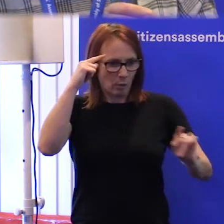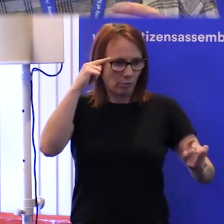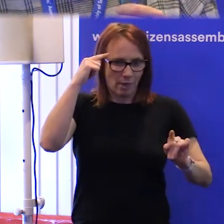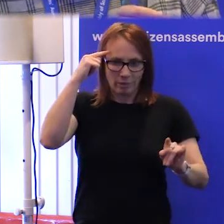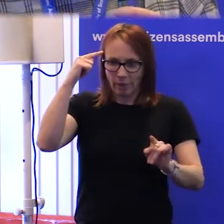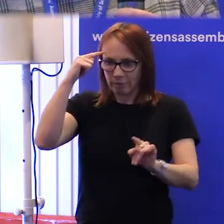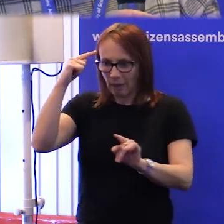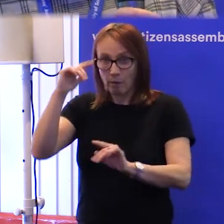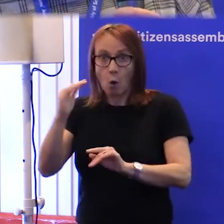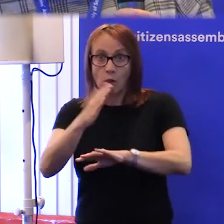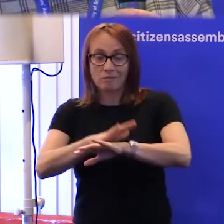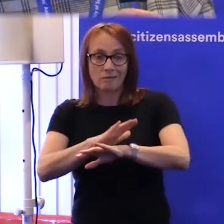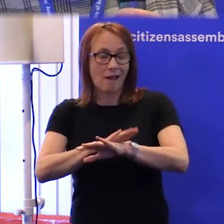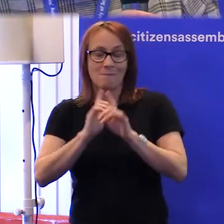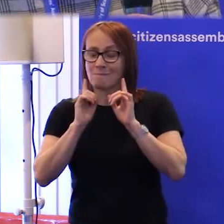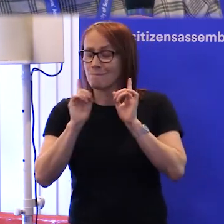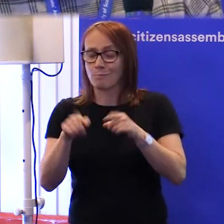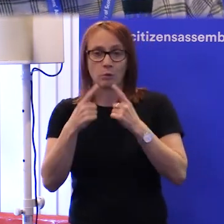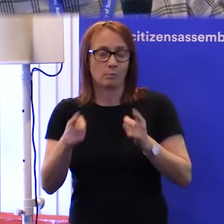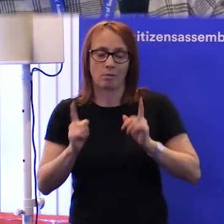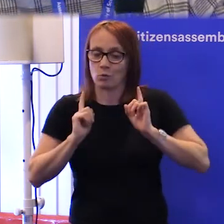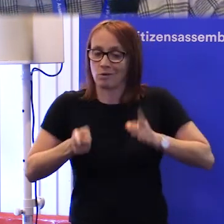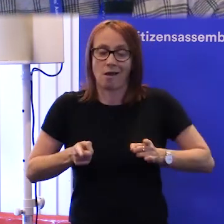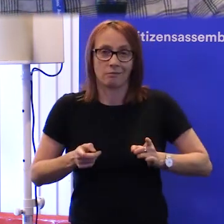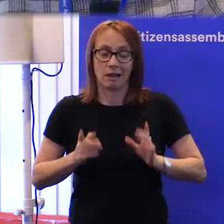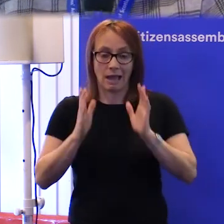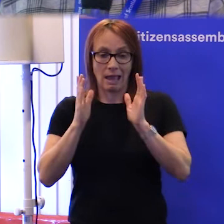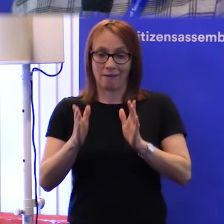that we have all the time we'd never get anywhere so they're natural and they're